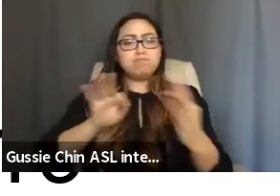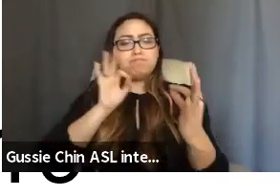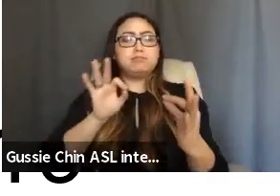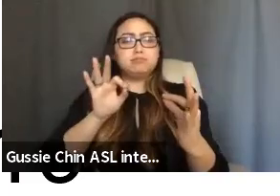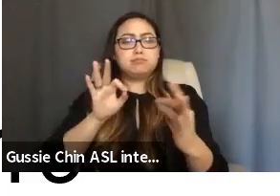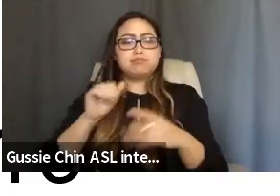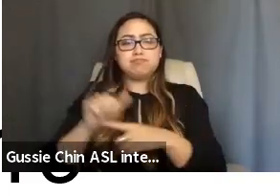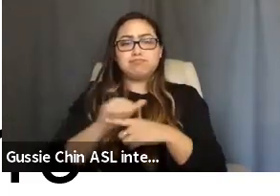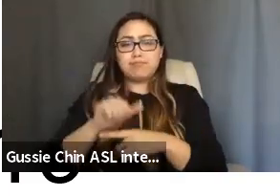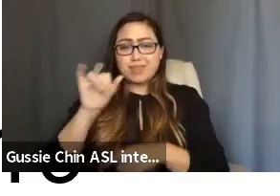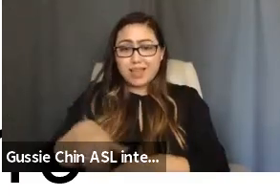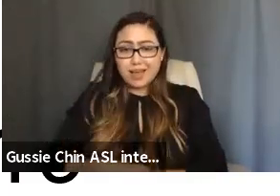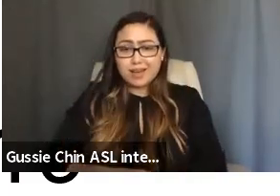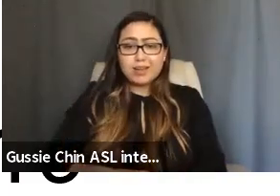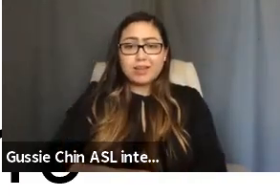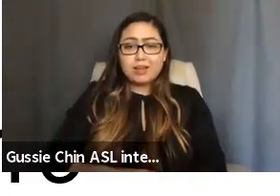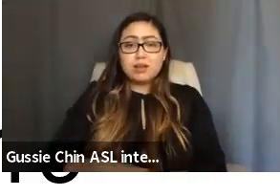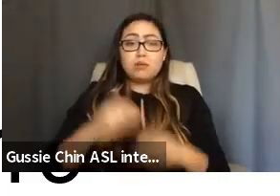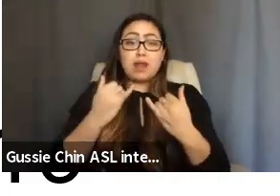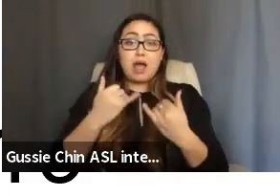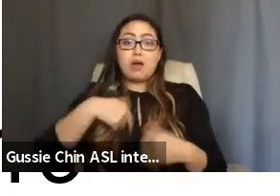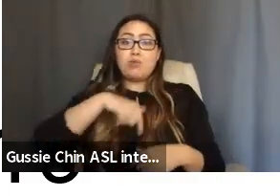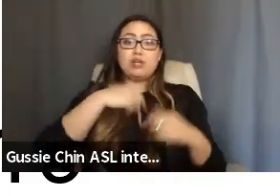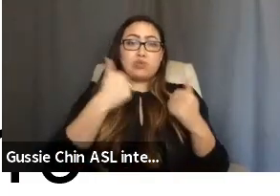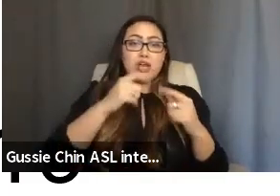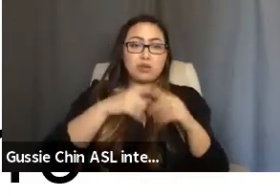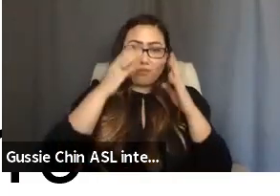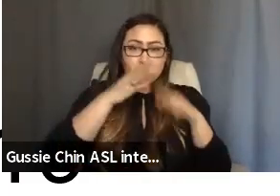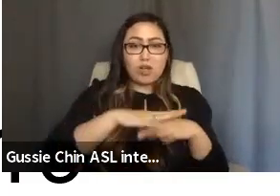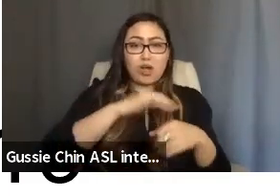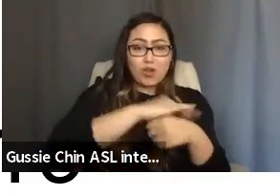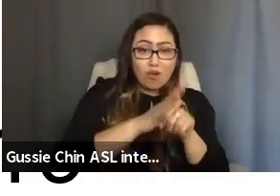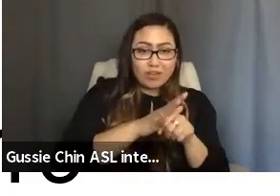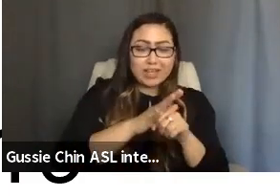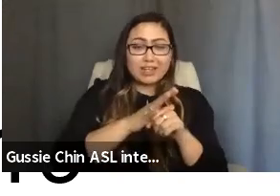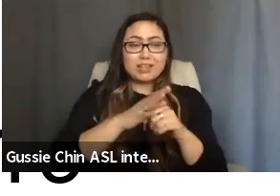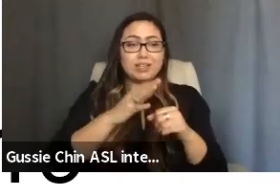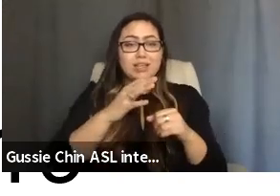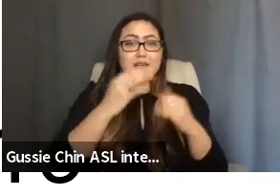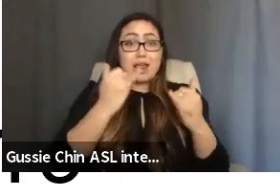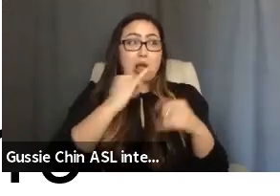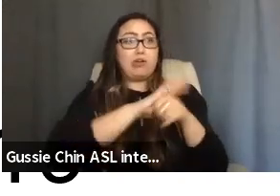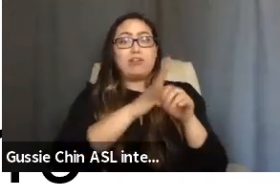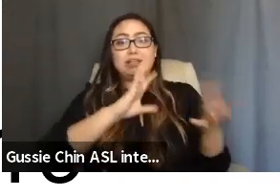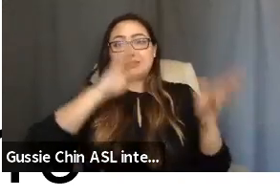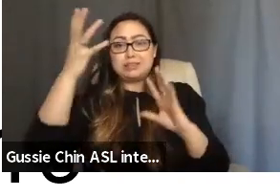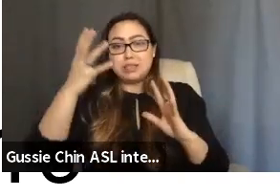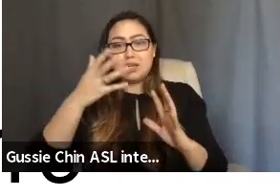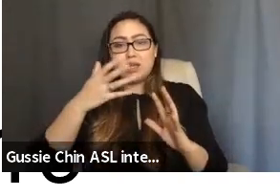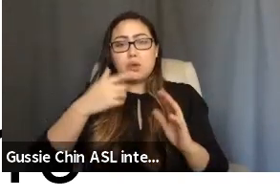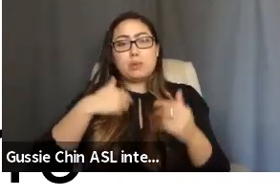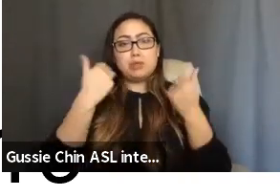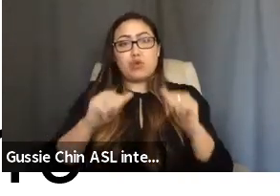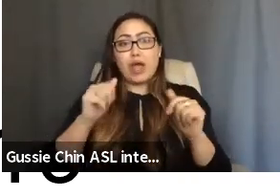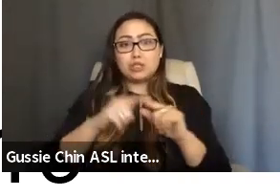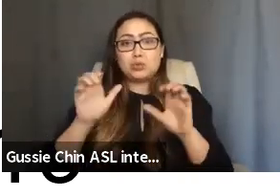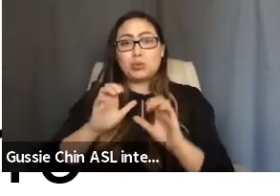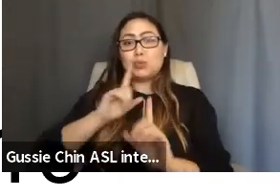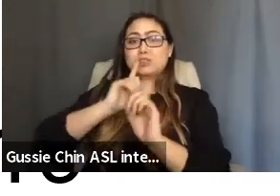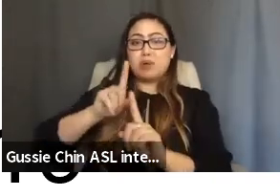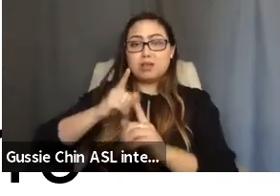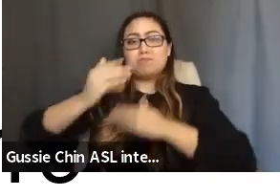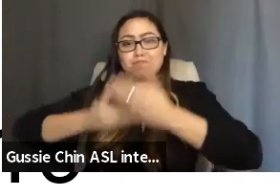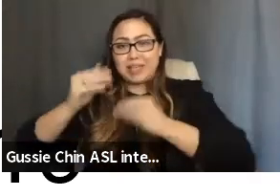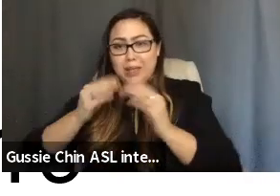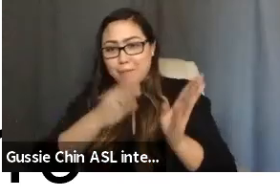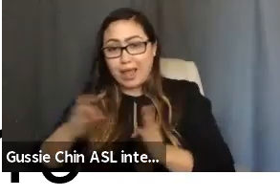to do response and forward in planning, it's been very interesting. All right, off to you, Aimee.